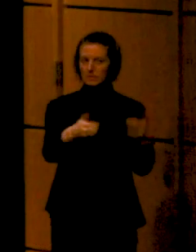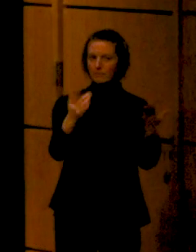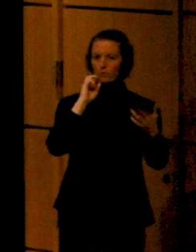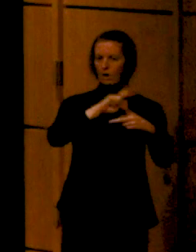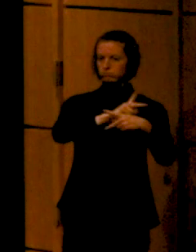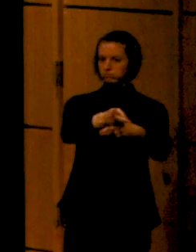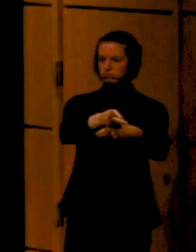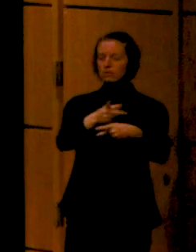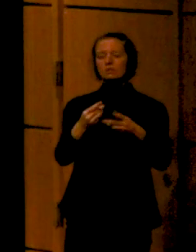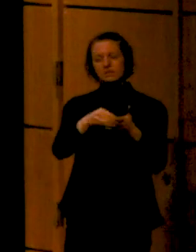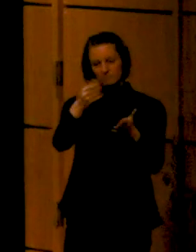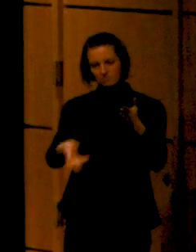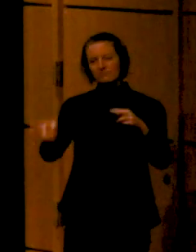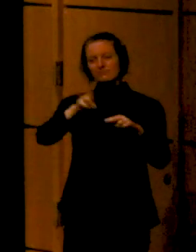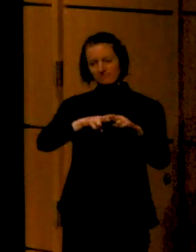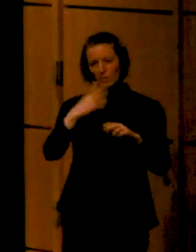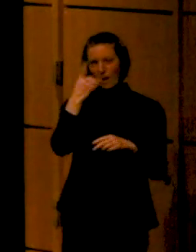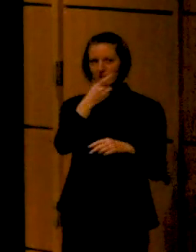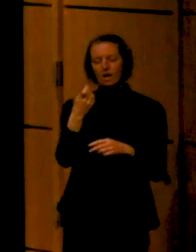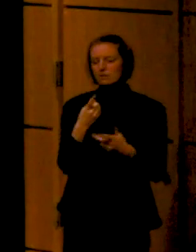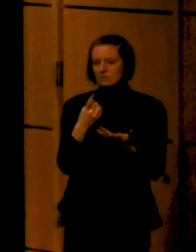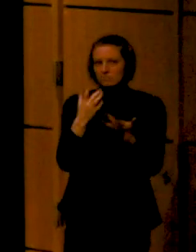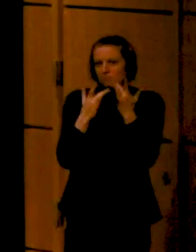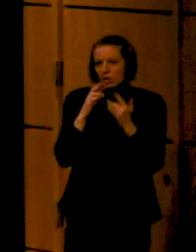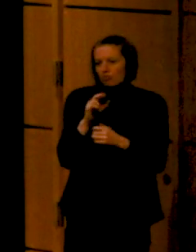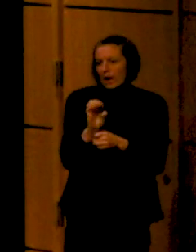And I want to go back to this just for a second and I want to make a thank you.